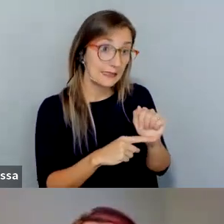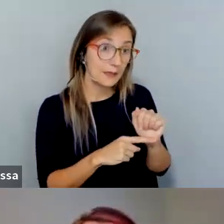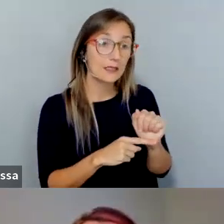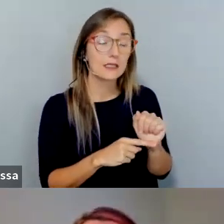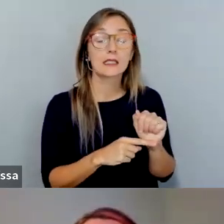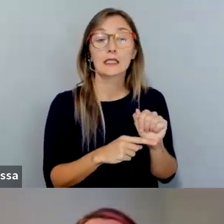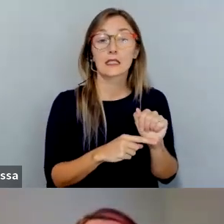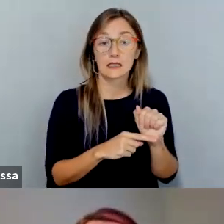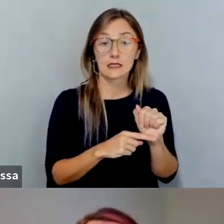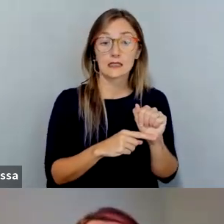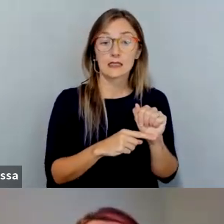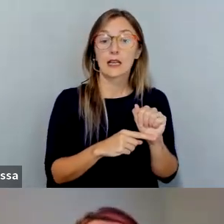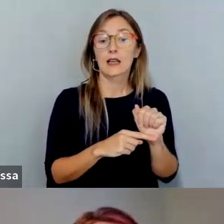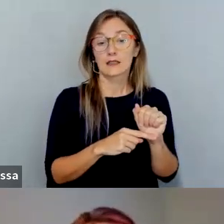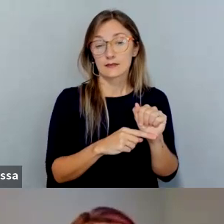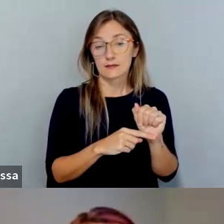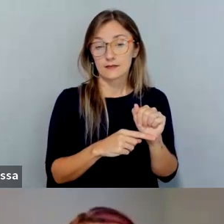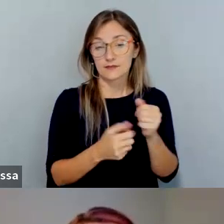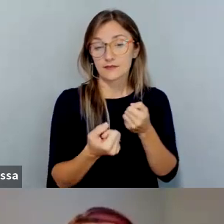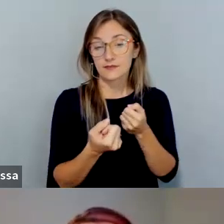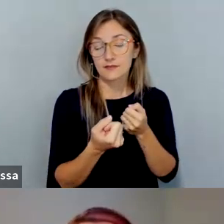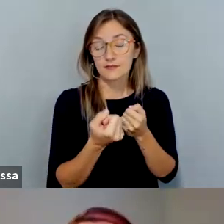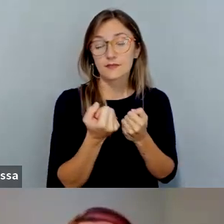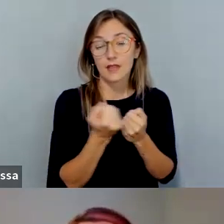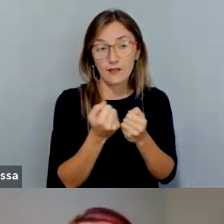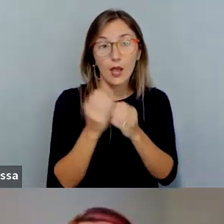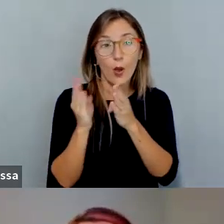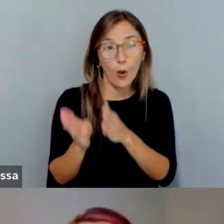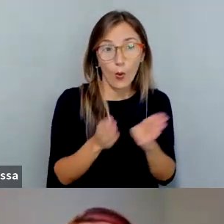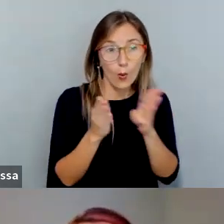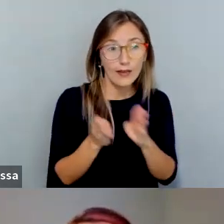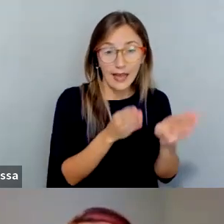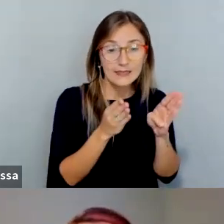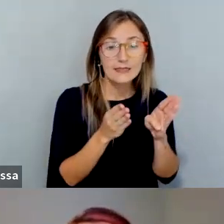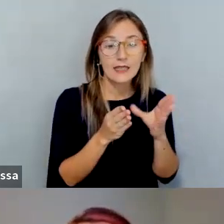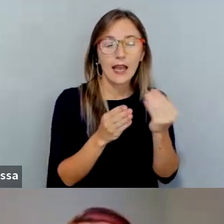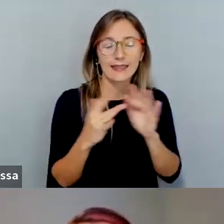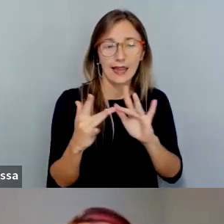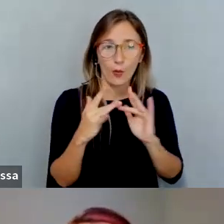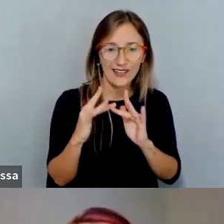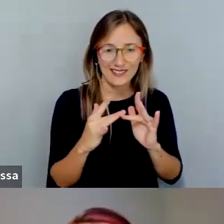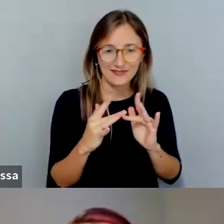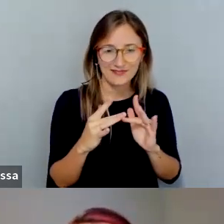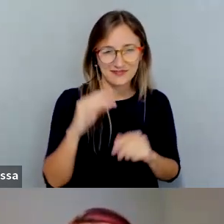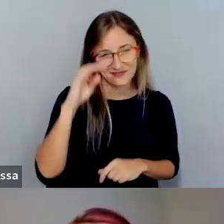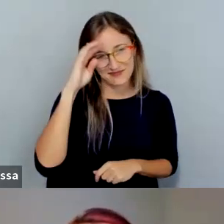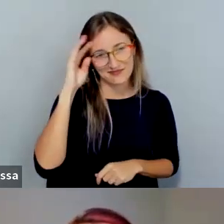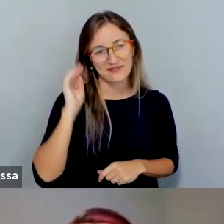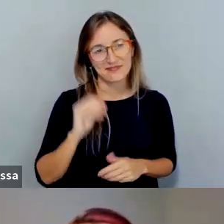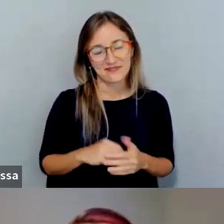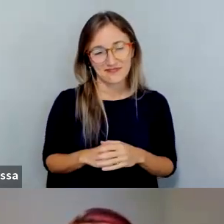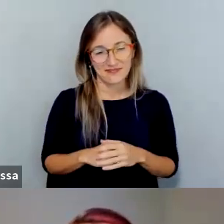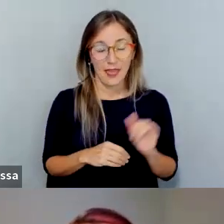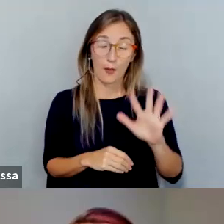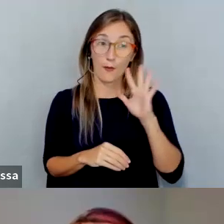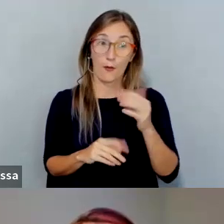a way to build community. Once upon a time stood for learn your history,